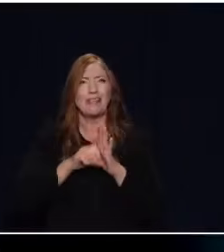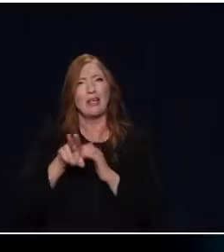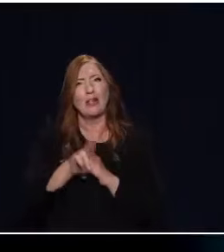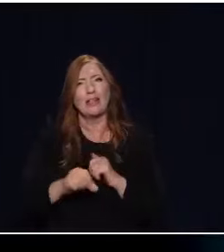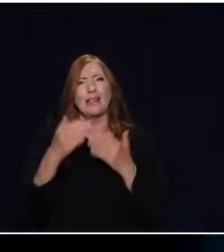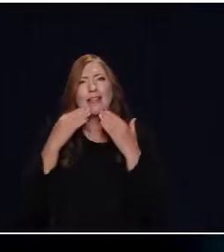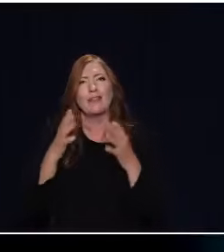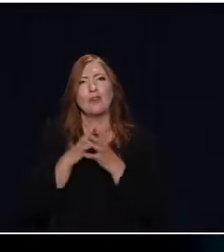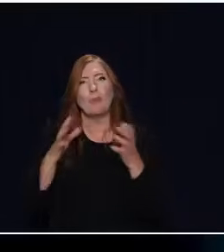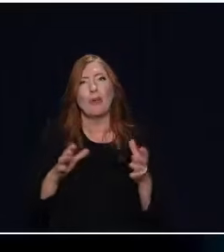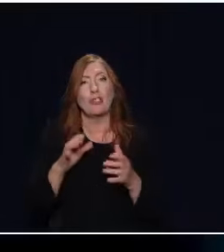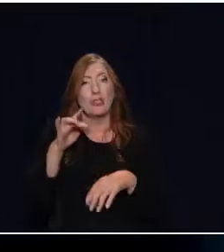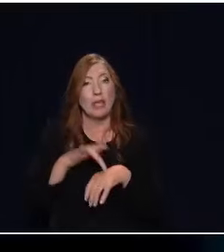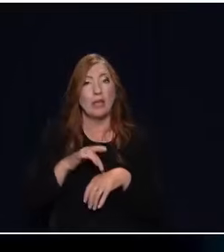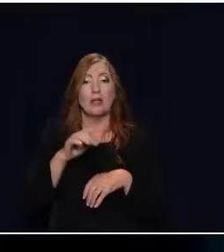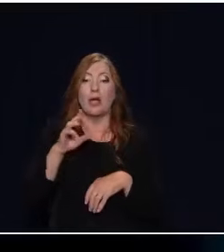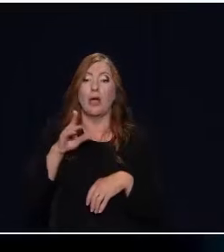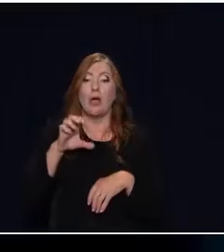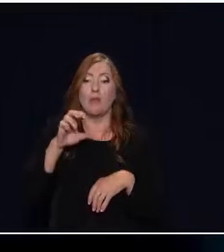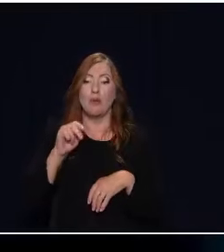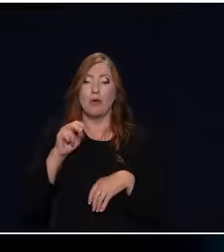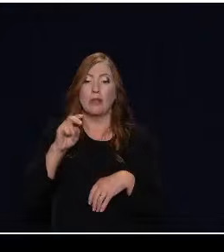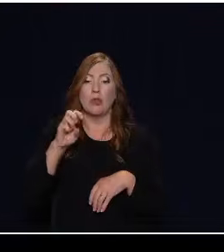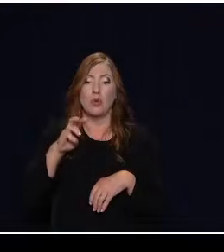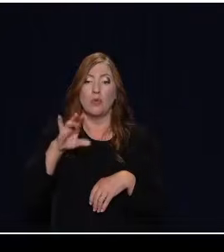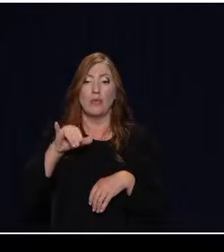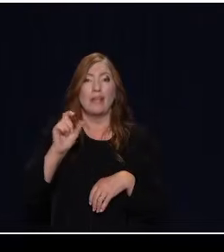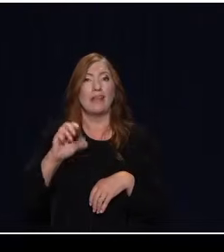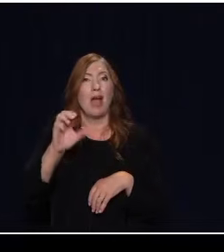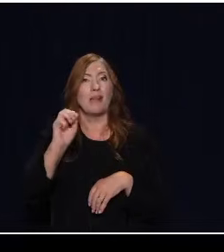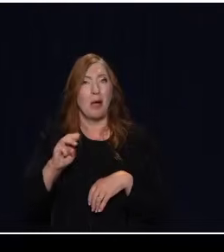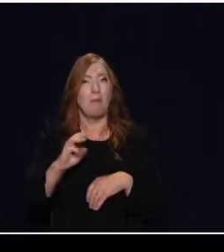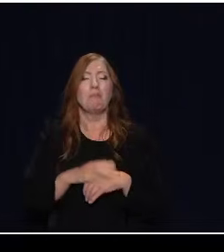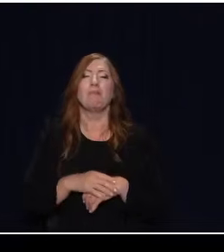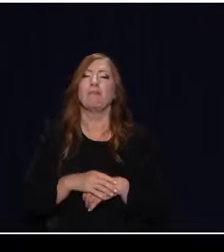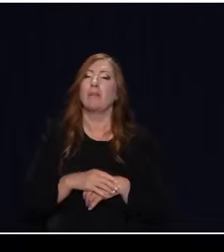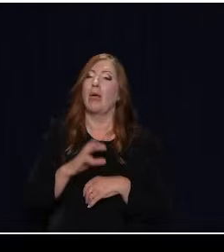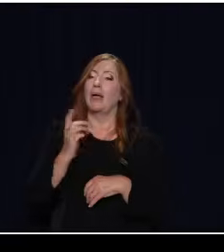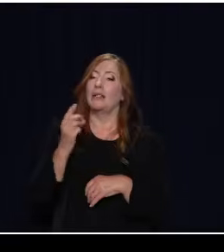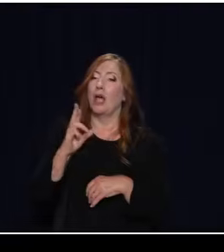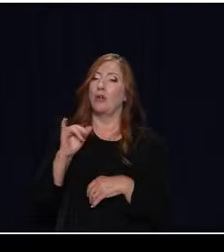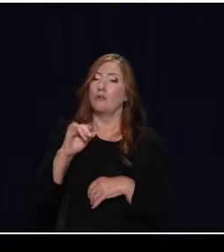SUCCESS AND HELP GROW ARIZONA INTO A GREAT STATE IN THE UNITED STATES.